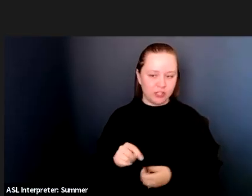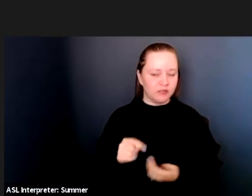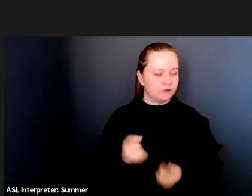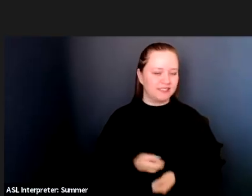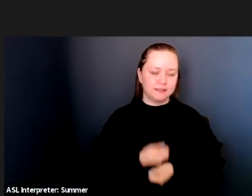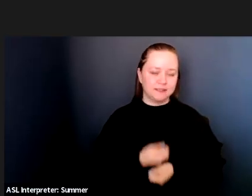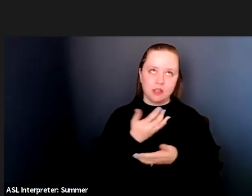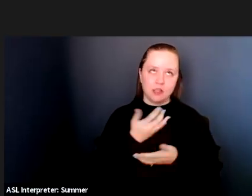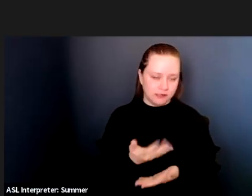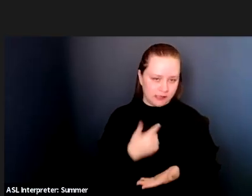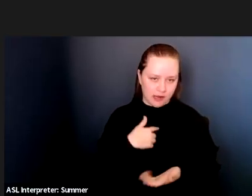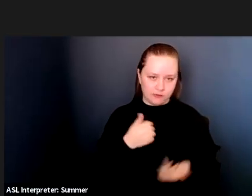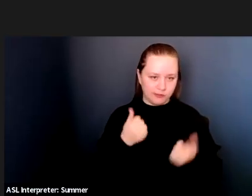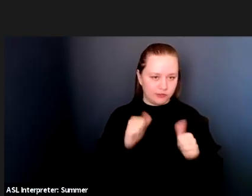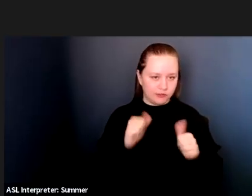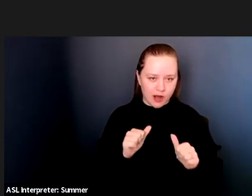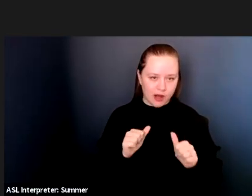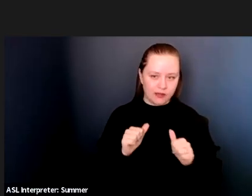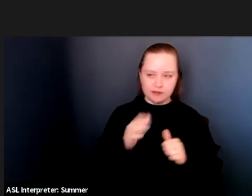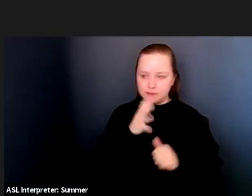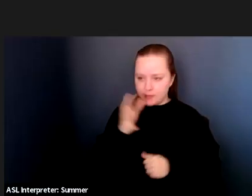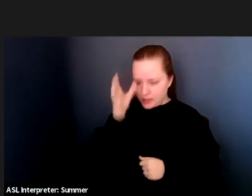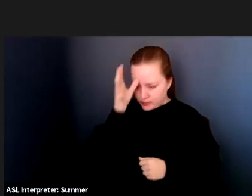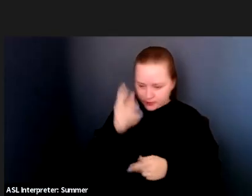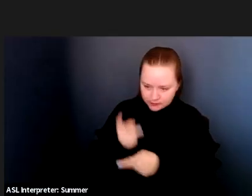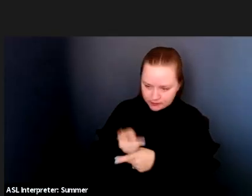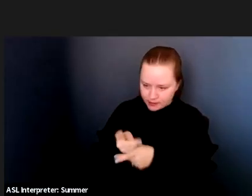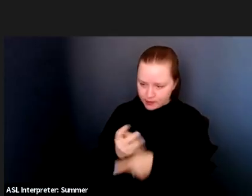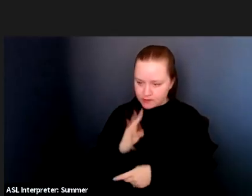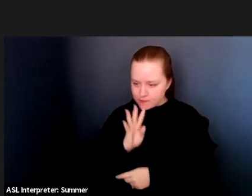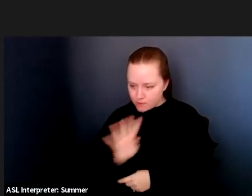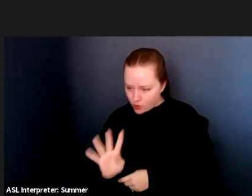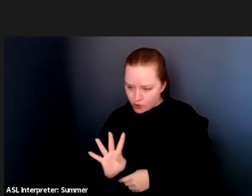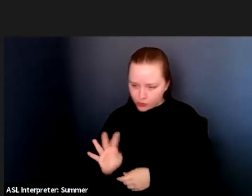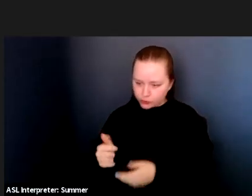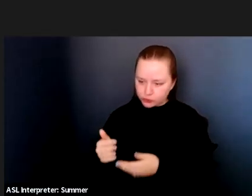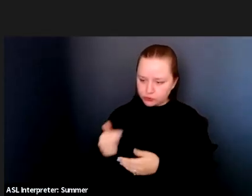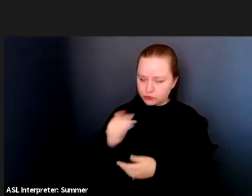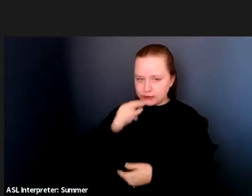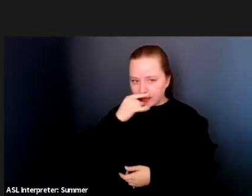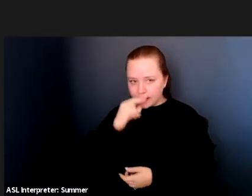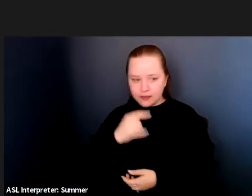I was trying to parent a 4-year-old. I was trying to sleep,